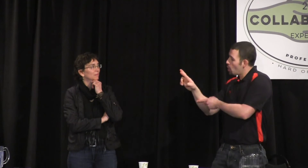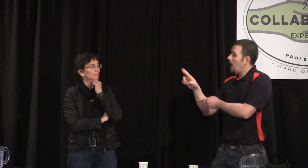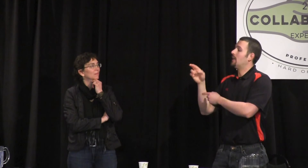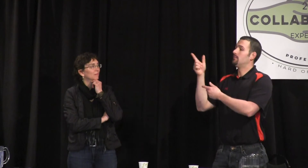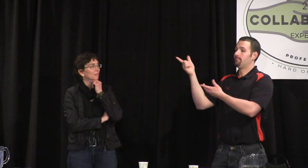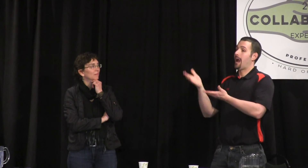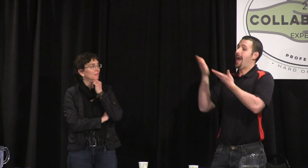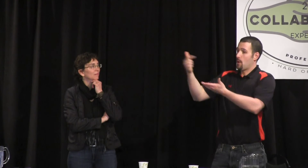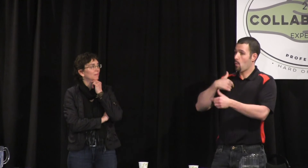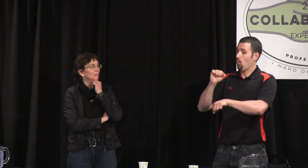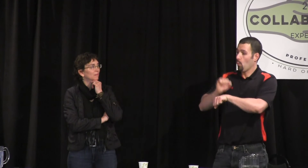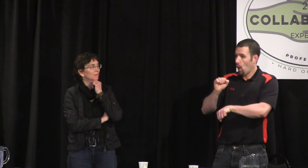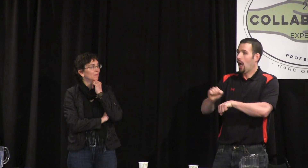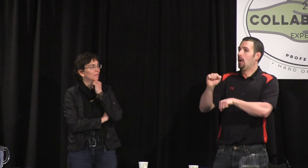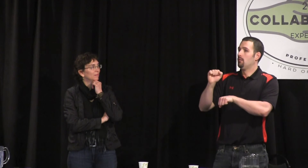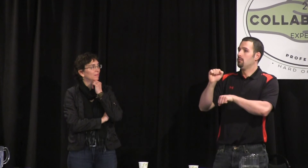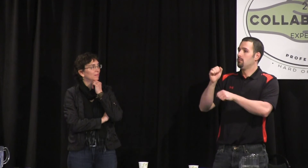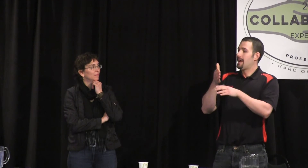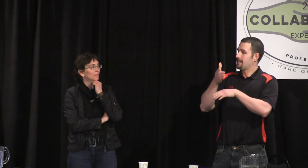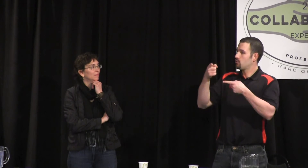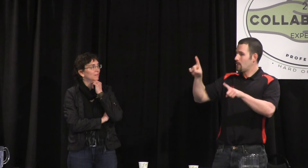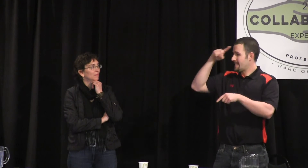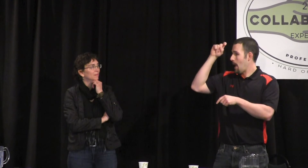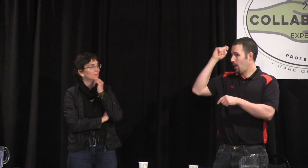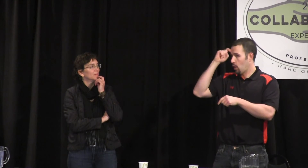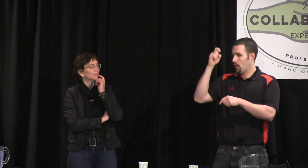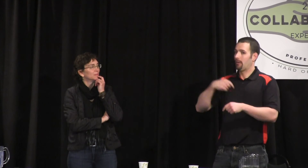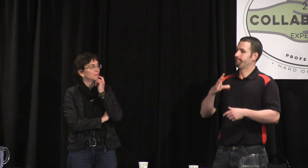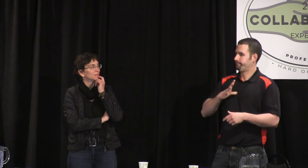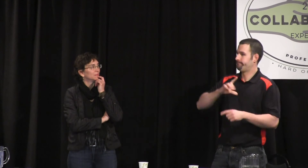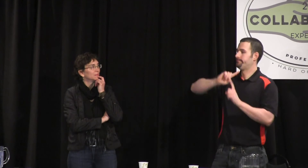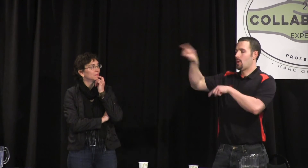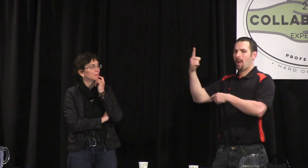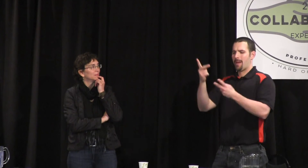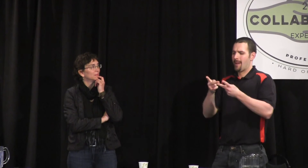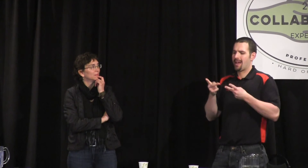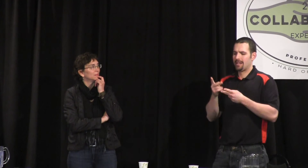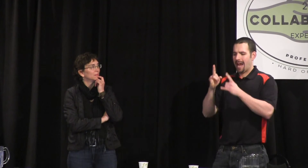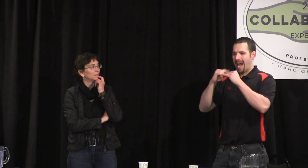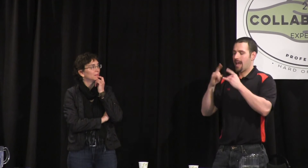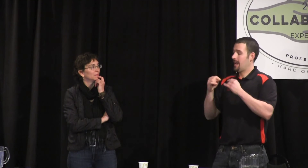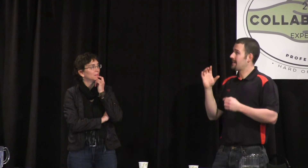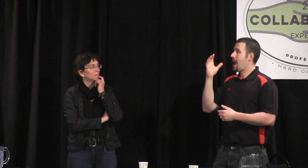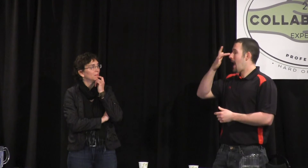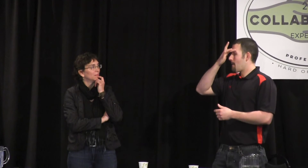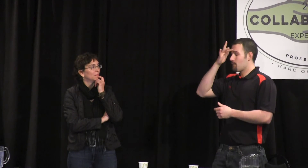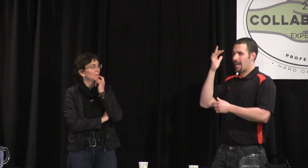but then Vector also got me some different work experiences during the summers, and so that was great. I went to this one place.